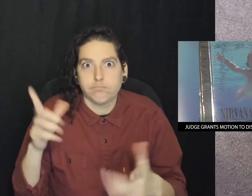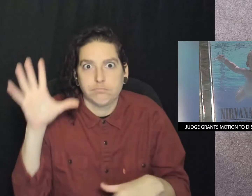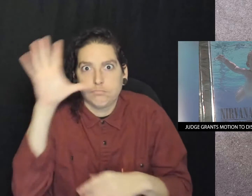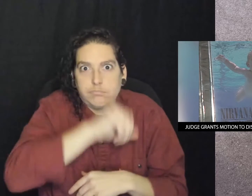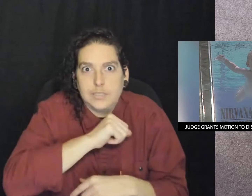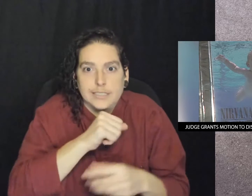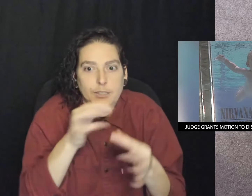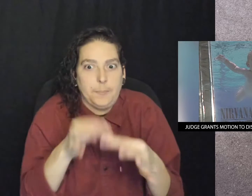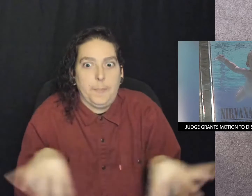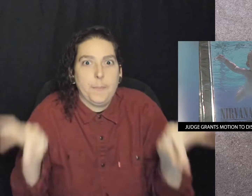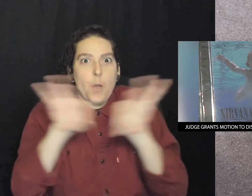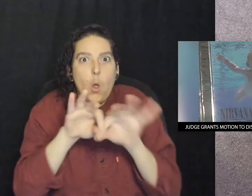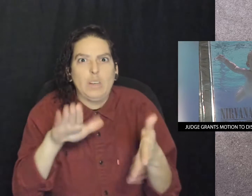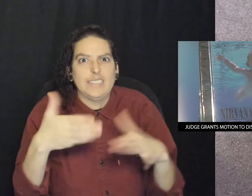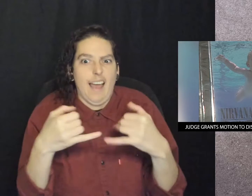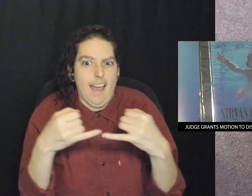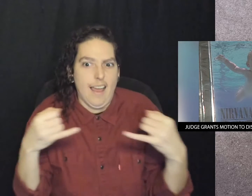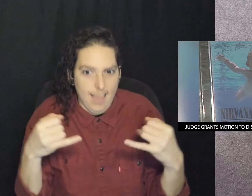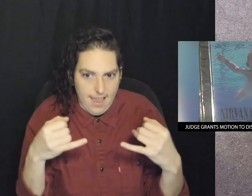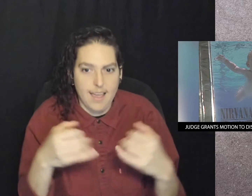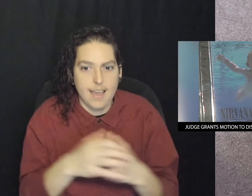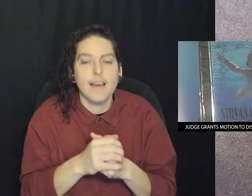this week Elden's lawyers missed an important deadline